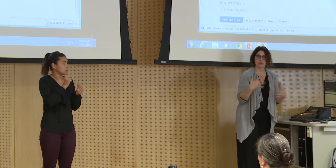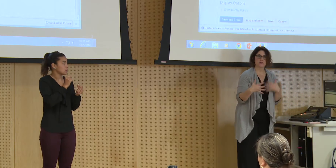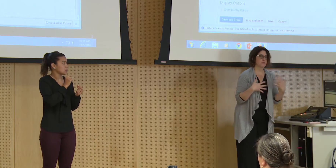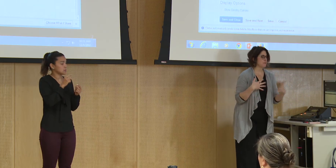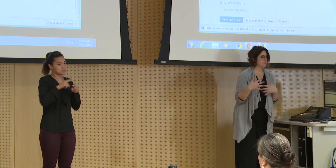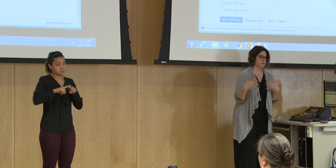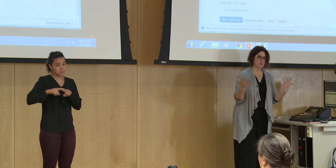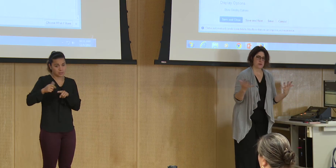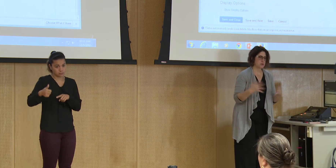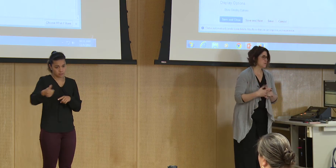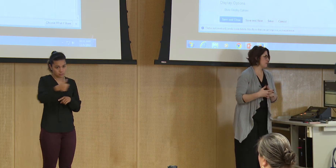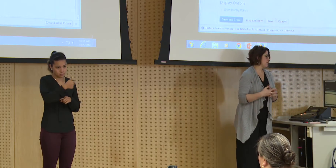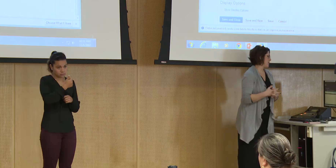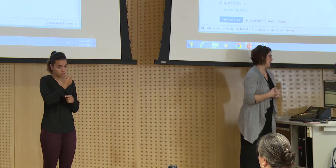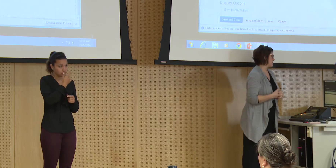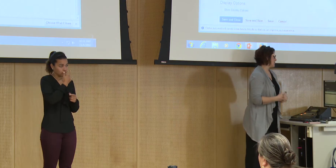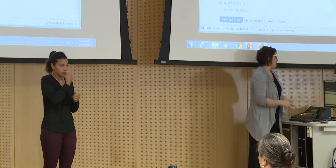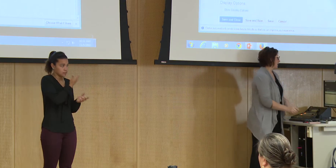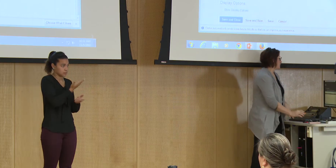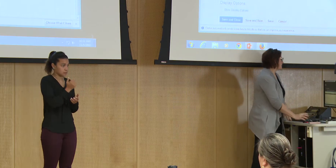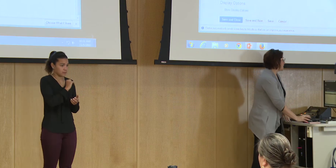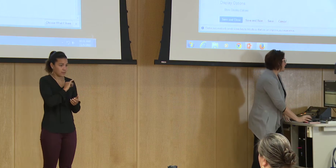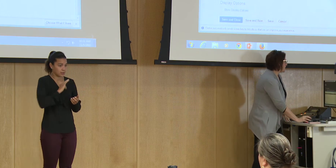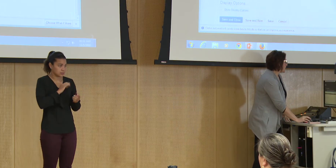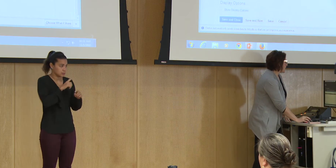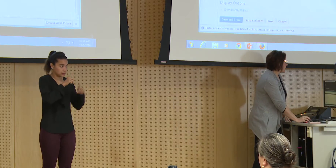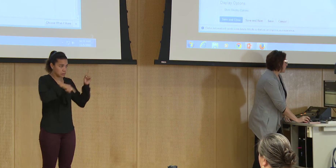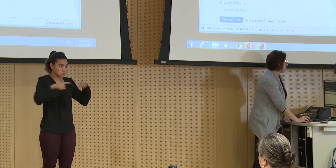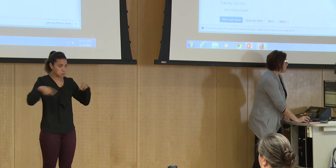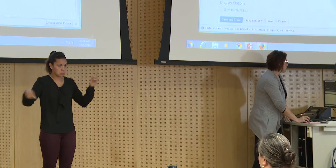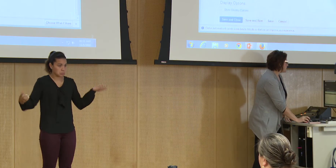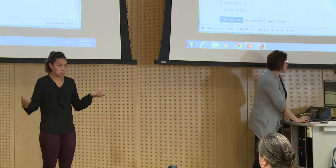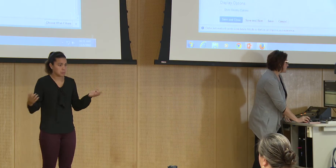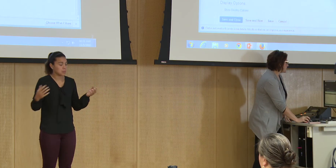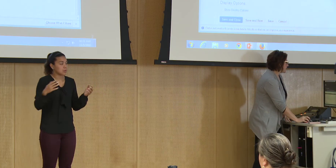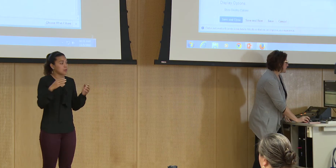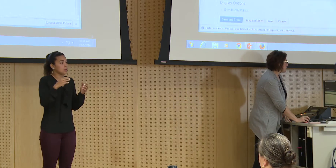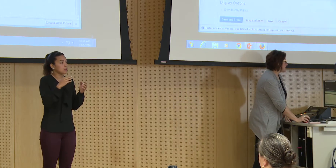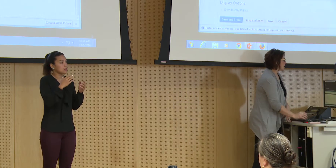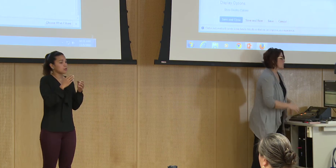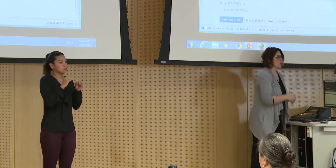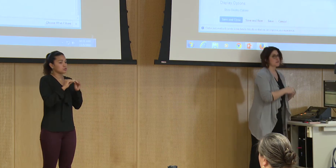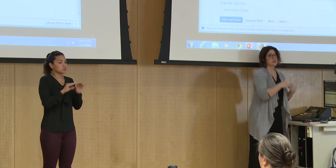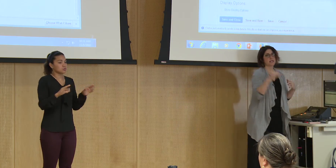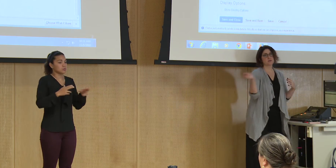it varies from faculty to faculty-- distribute weight evenly across all items,